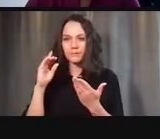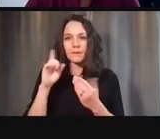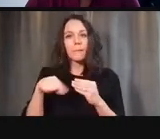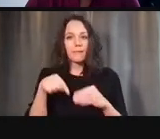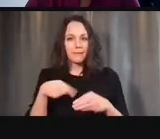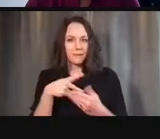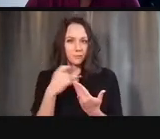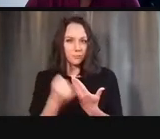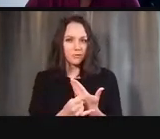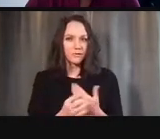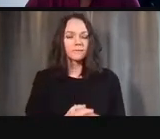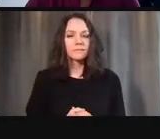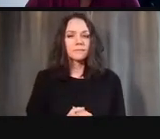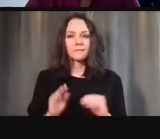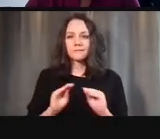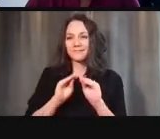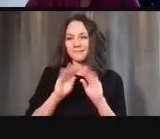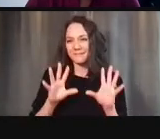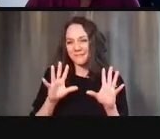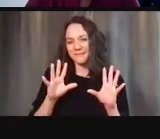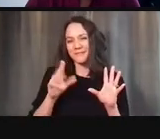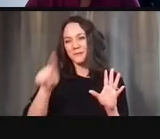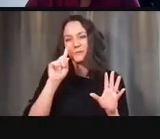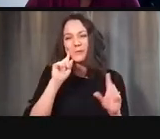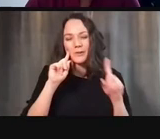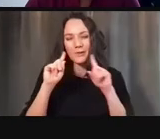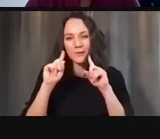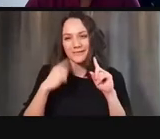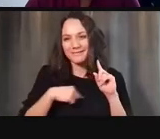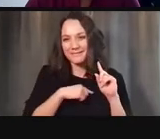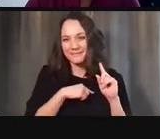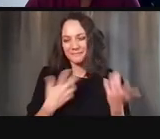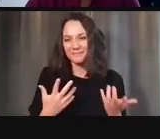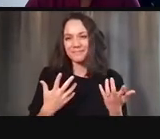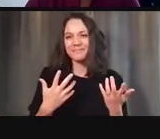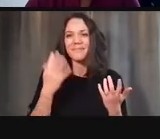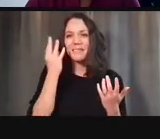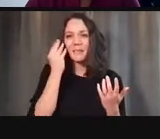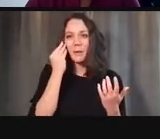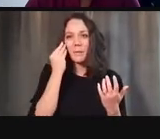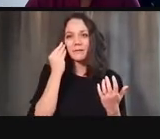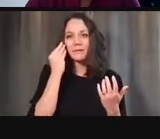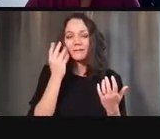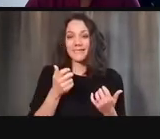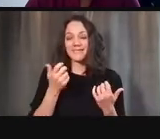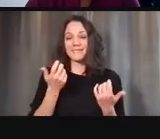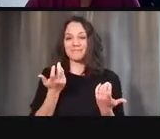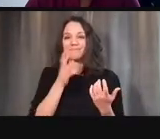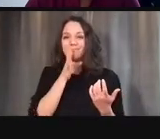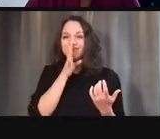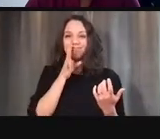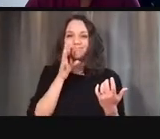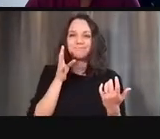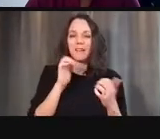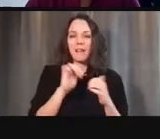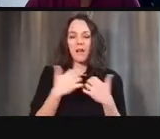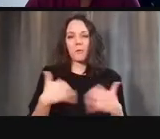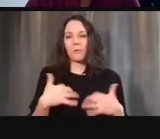Obviously, you've heard us in thinking about this out loud, just about how rich a project it is